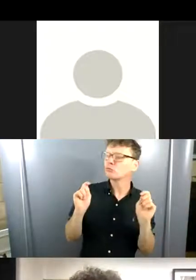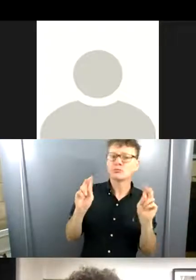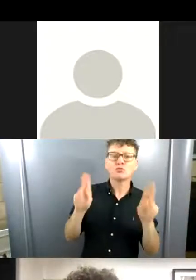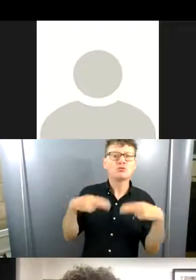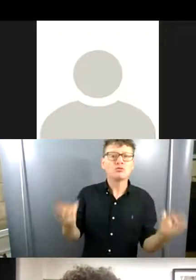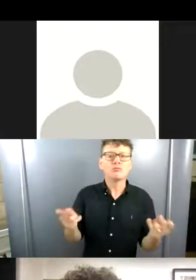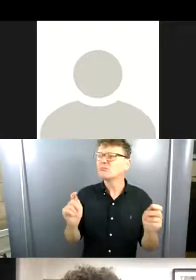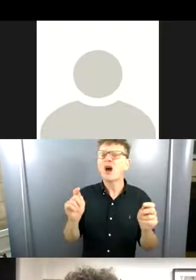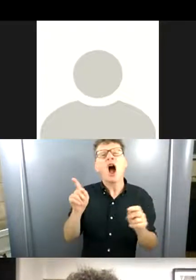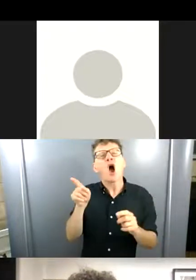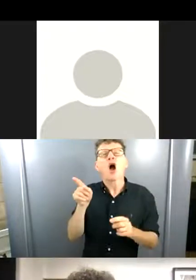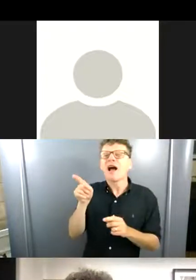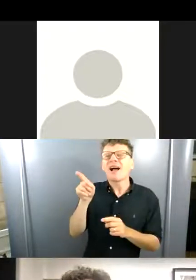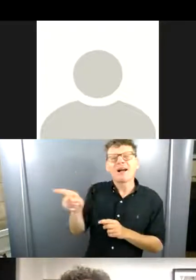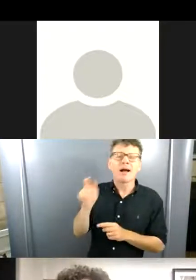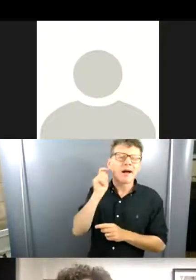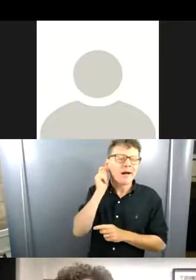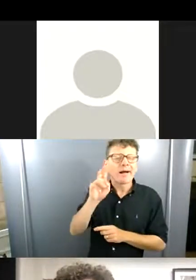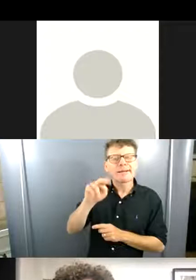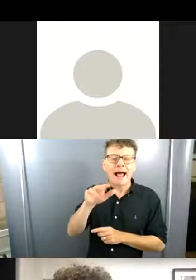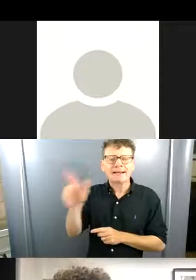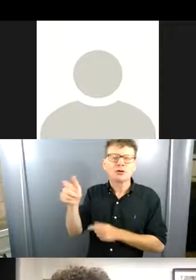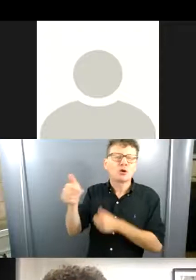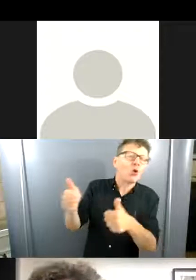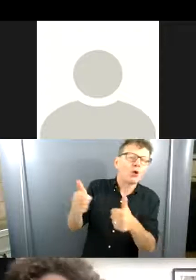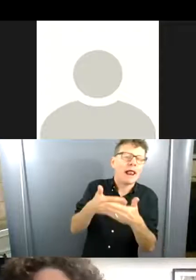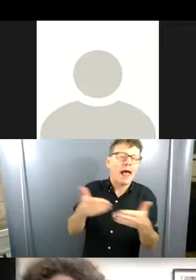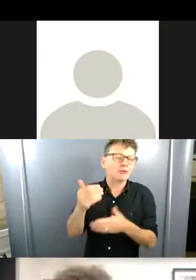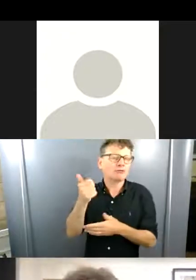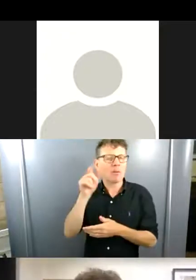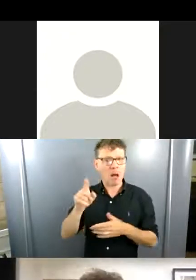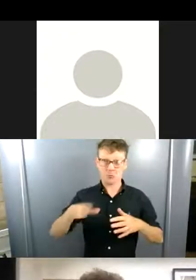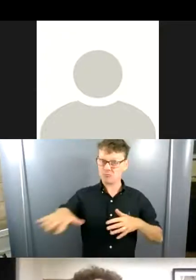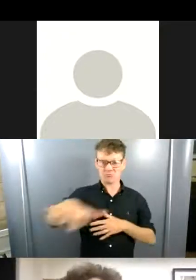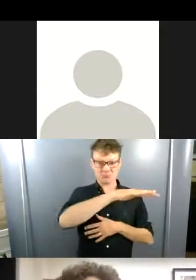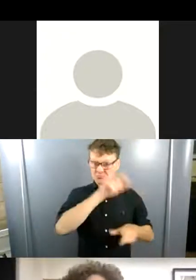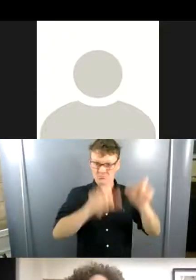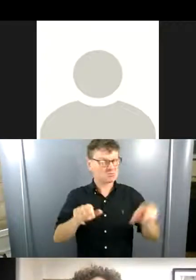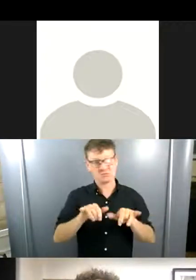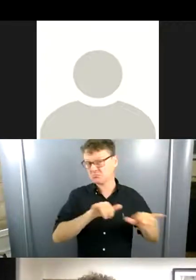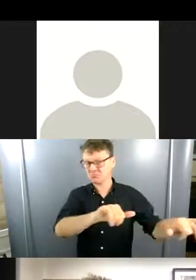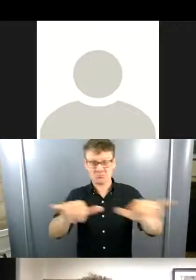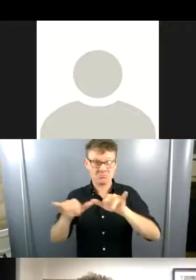quite good at languages so similarly to when she spoke to Richard Nancy uses Mawng